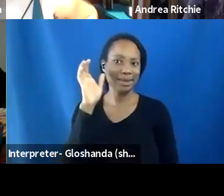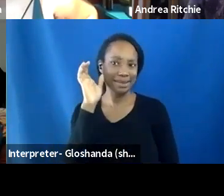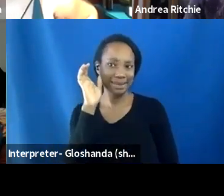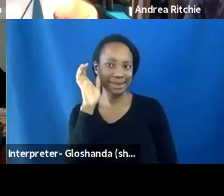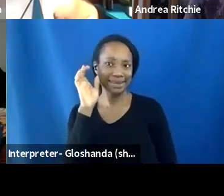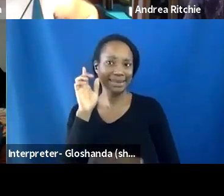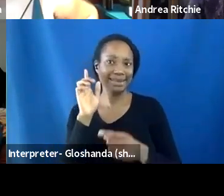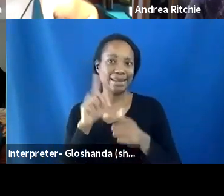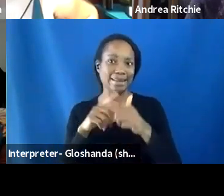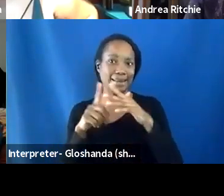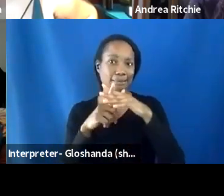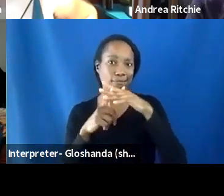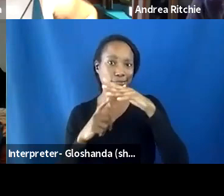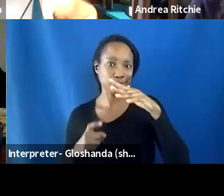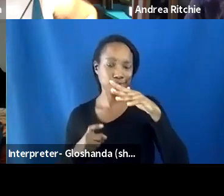But thank you all so much for having me.